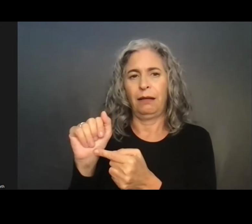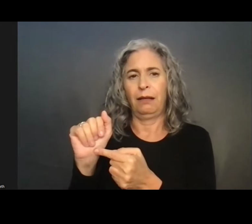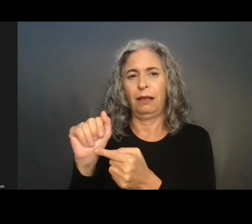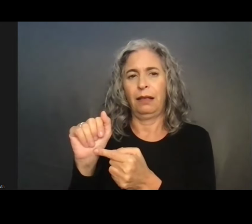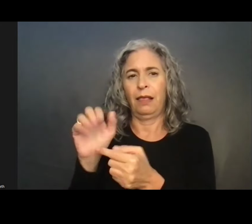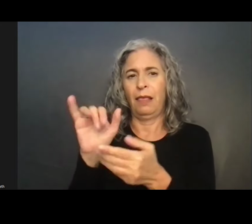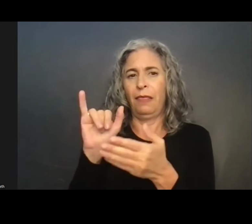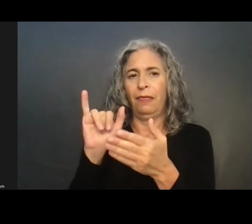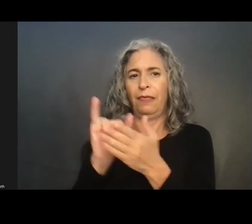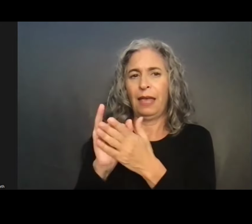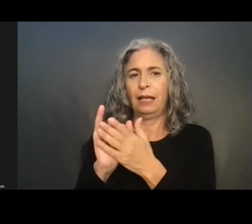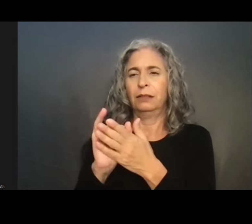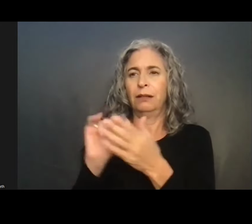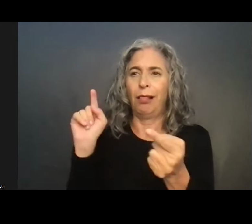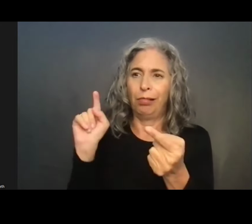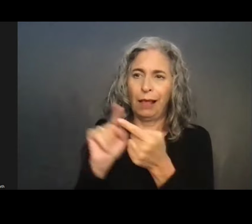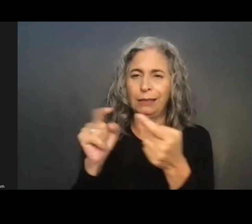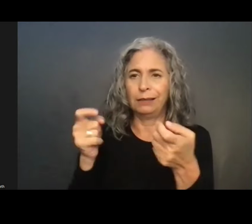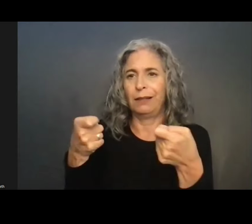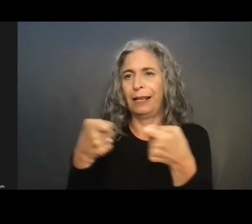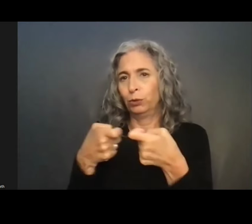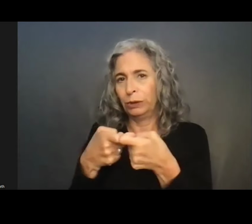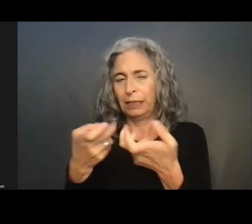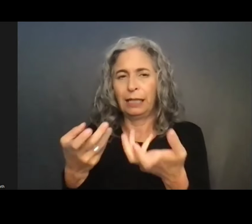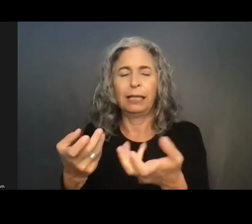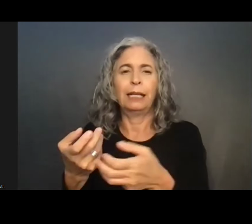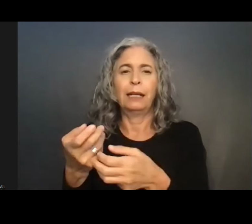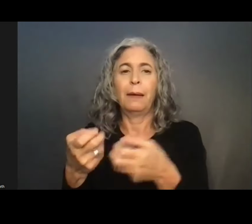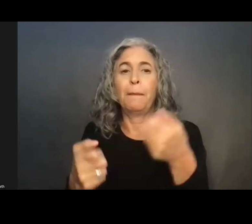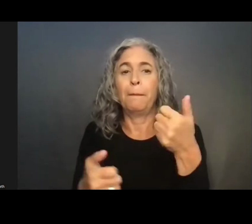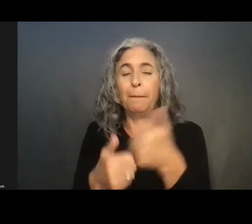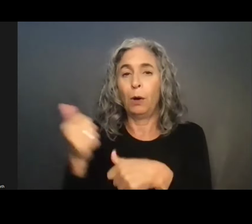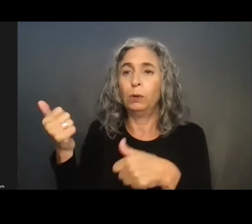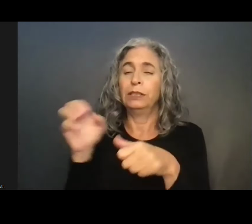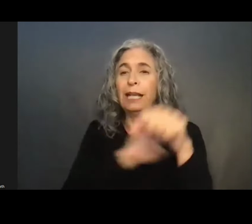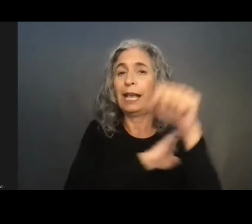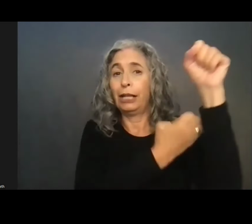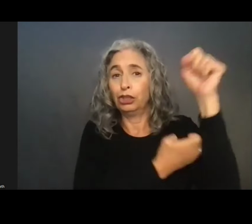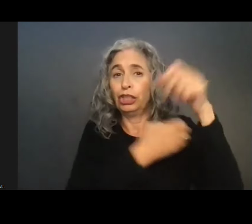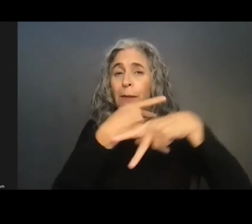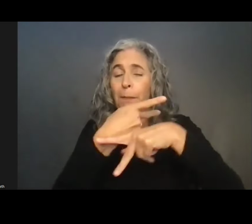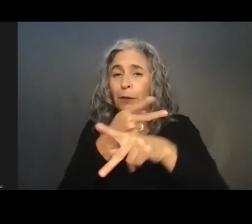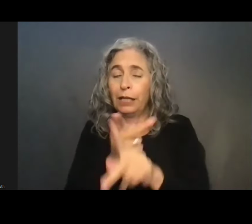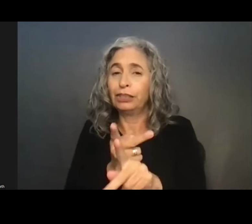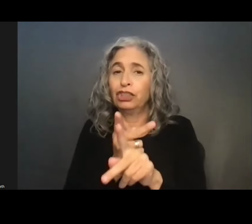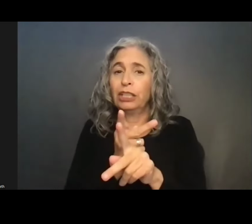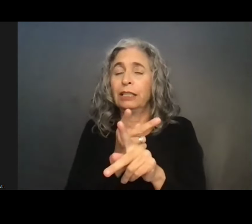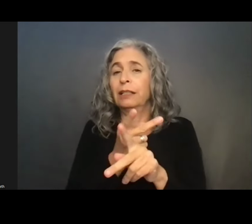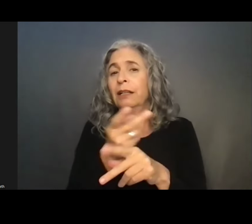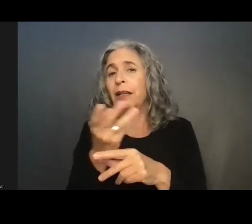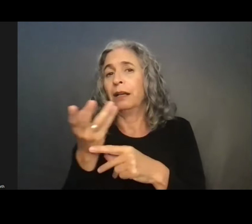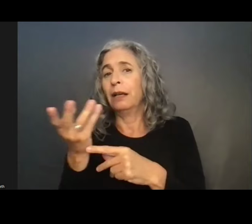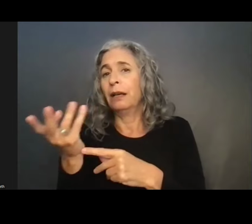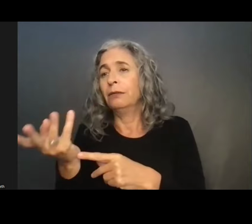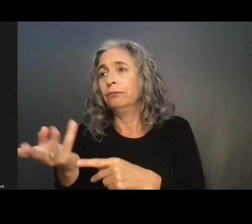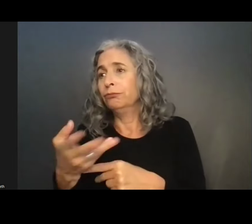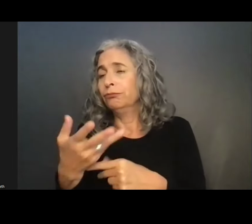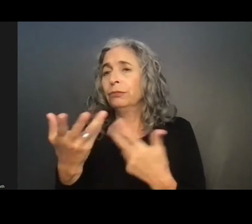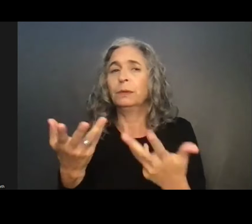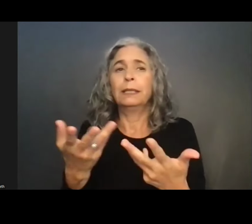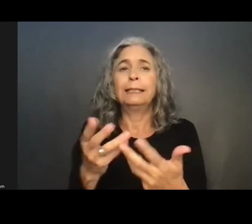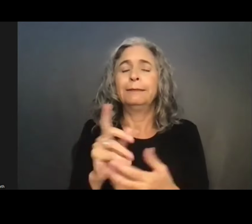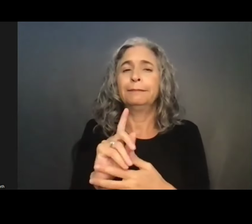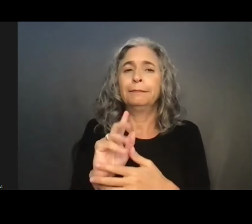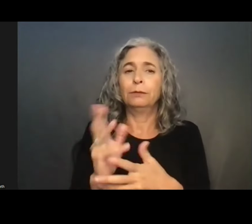significantly less electricity. And most energy production or electricity production is polluting,